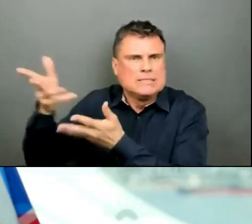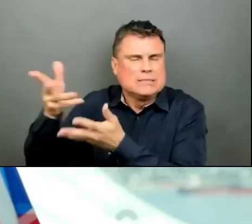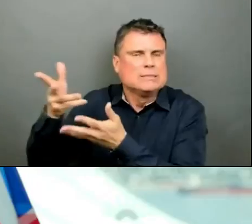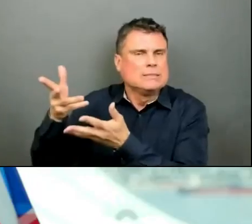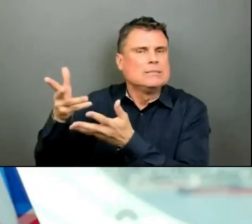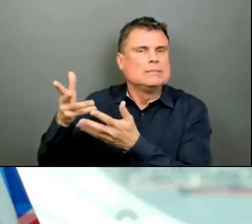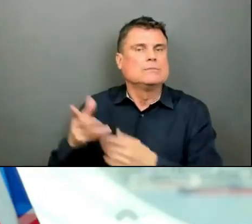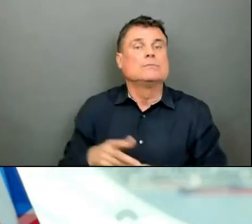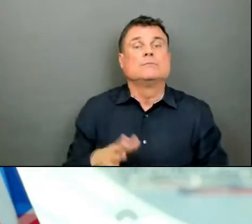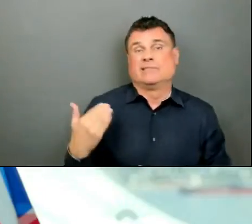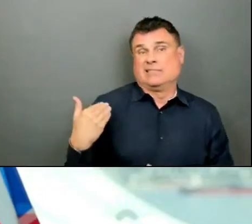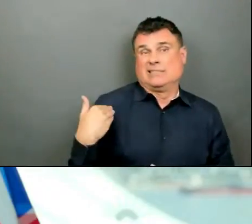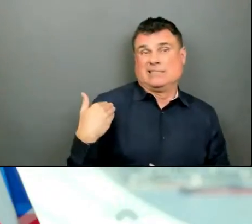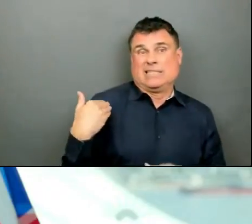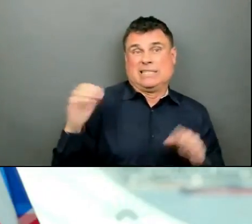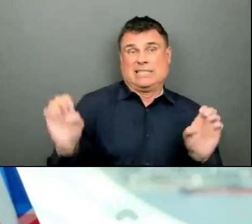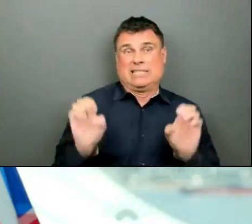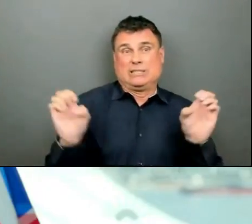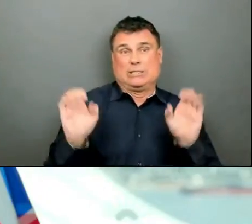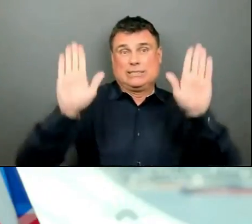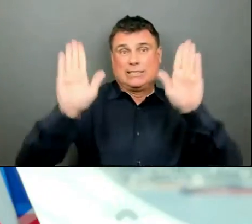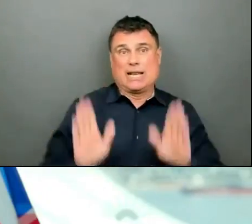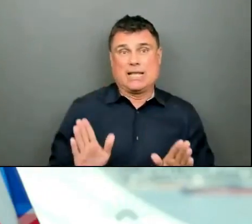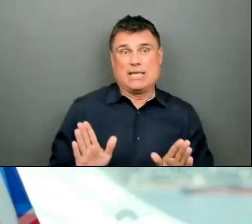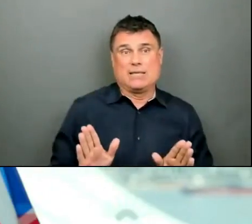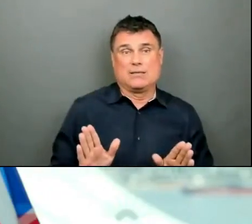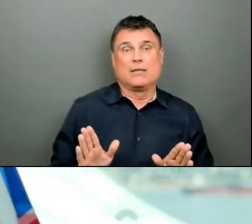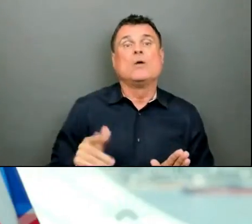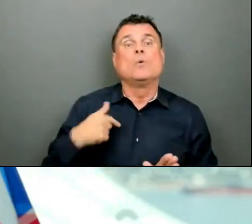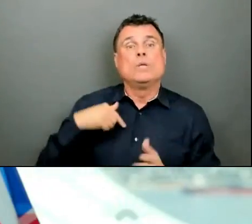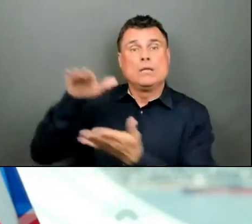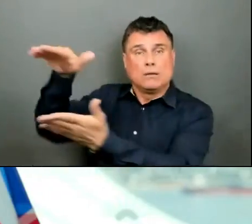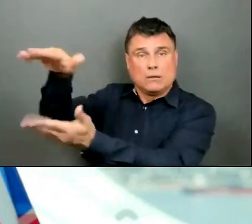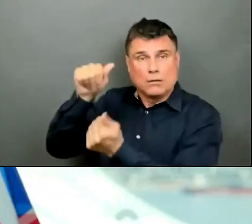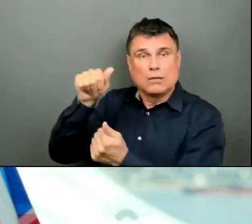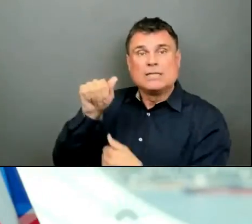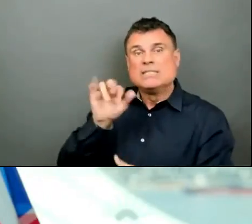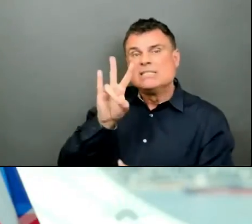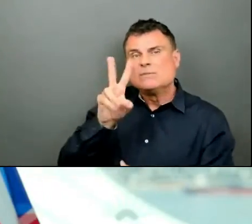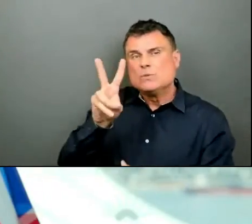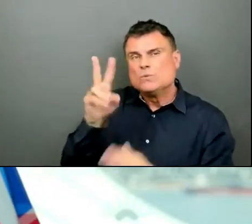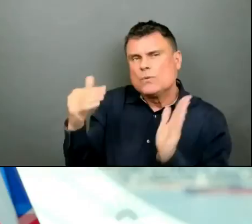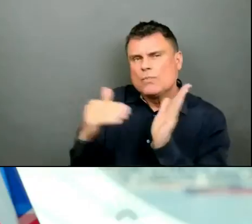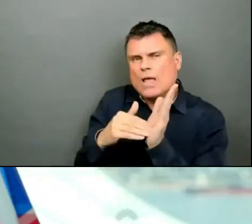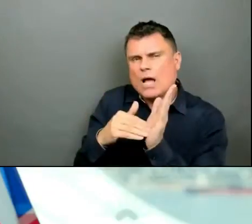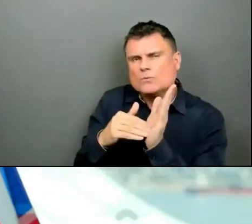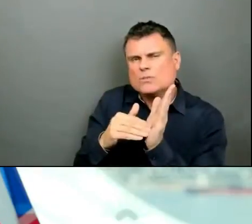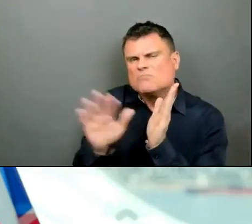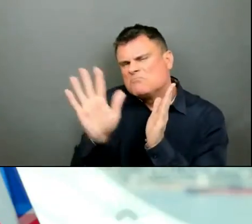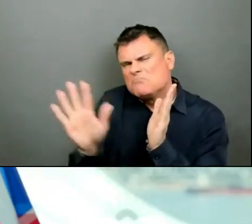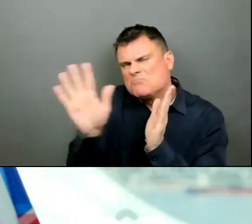Sunday or Easter Saturday 72 thousand of the doses that we expected to receive the